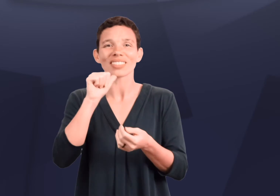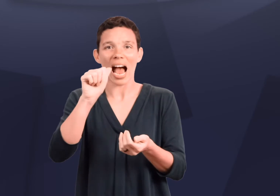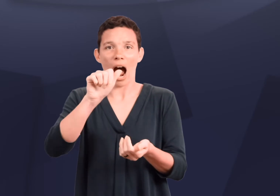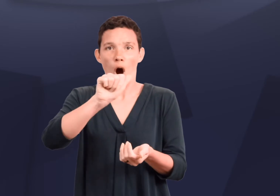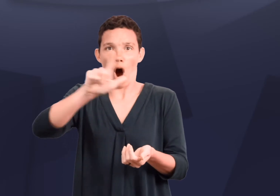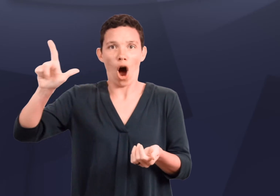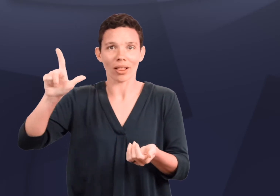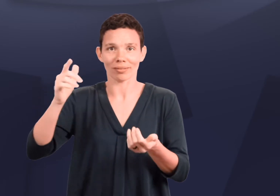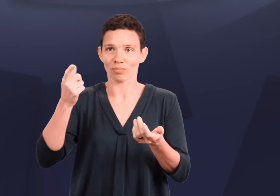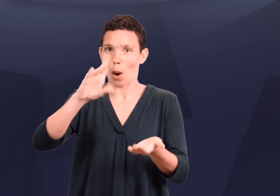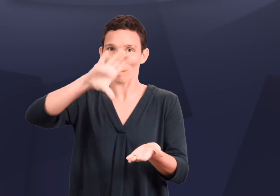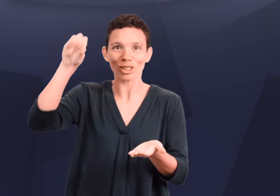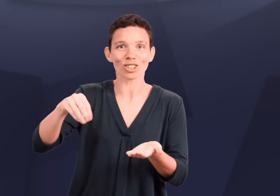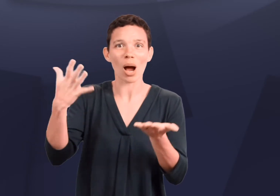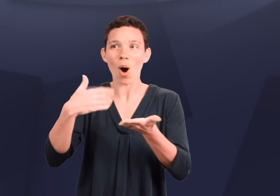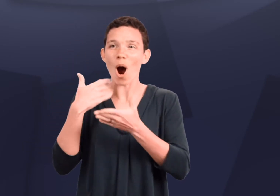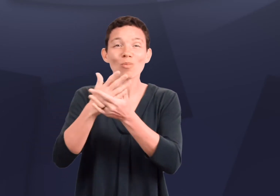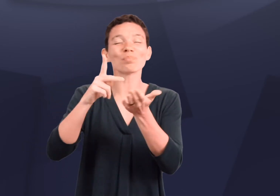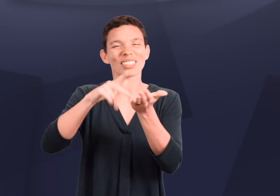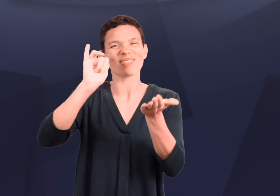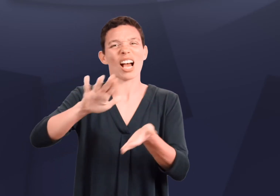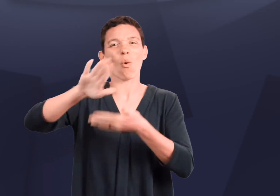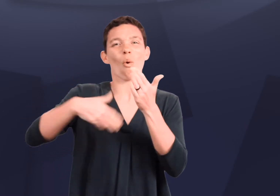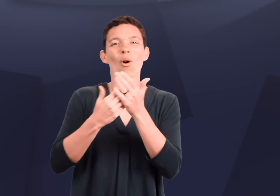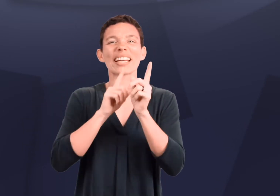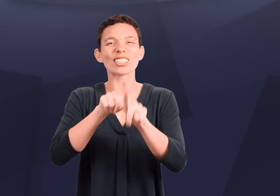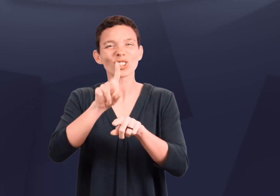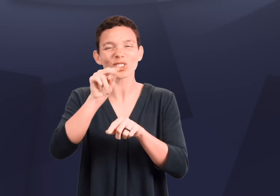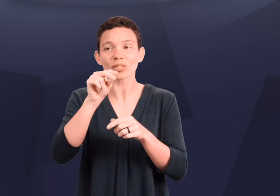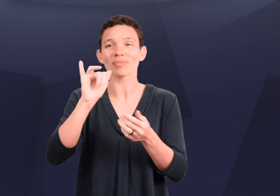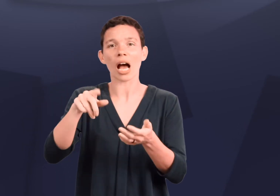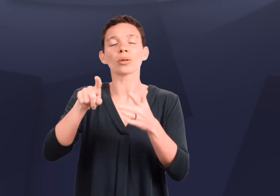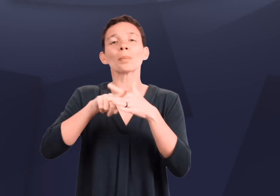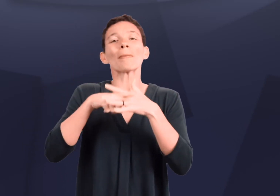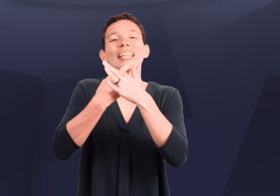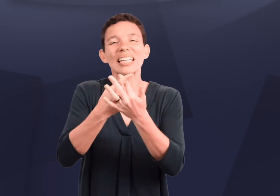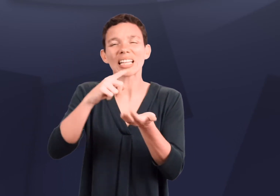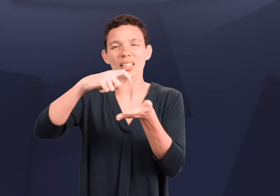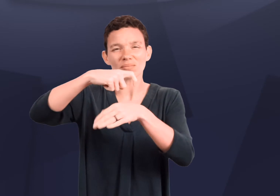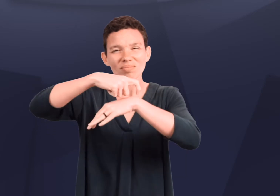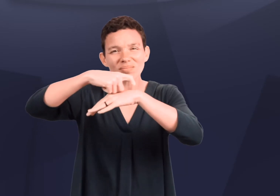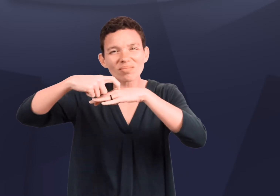Thus, what I share today will not be all encompassing and give answers to every scenario you may experience.